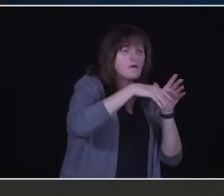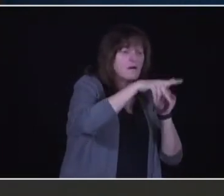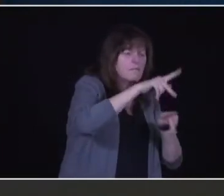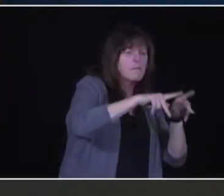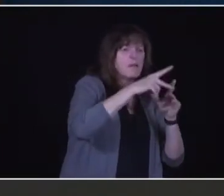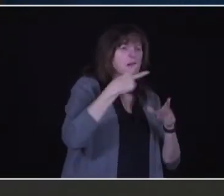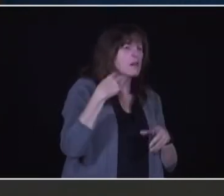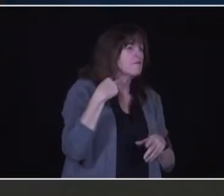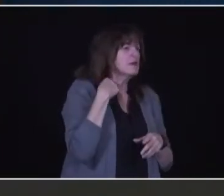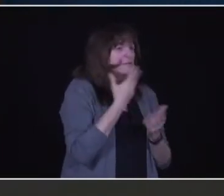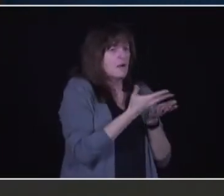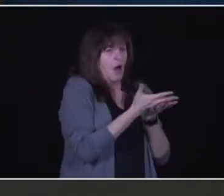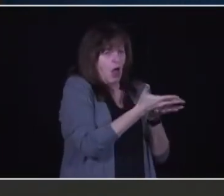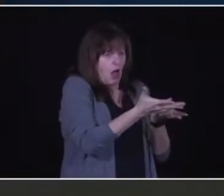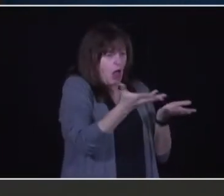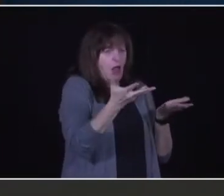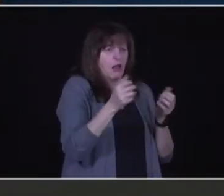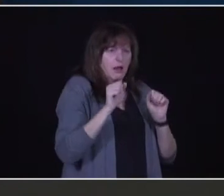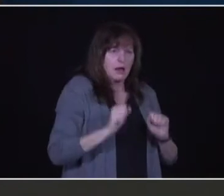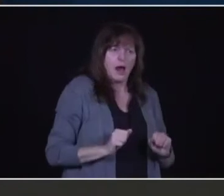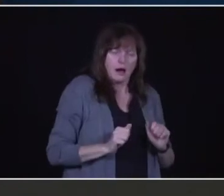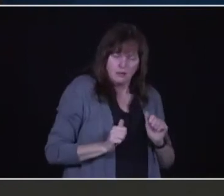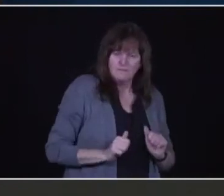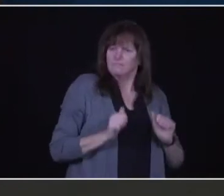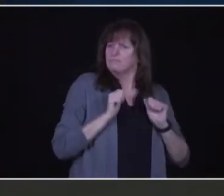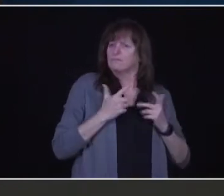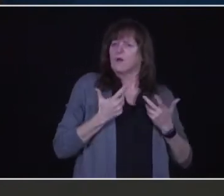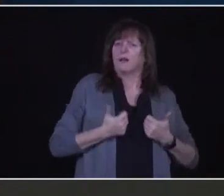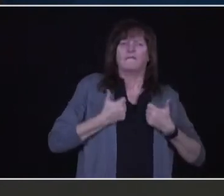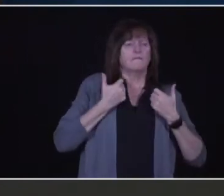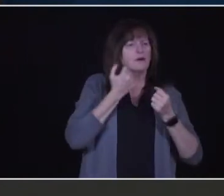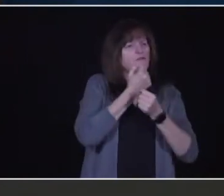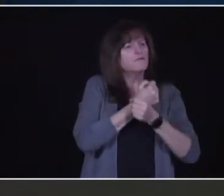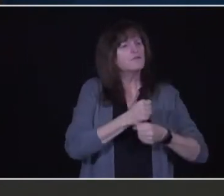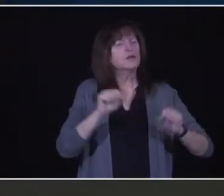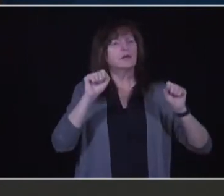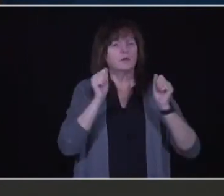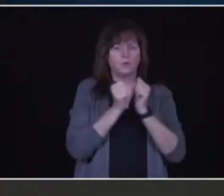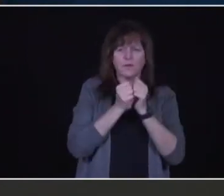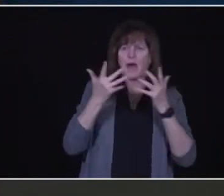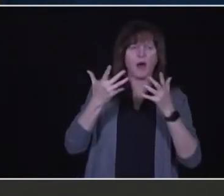can live free from violence and abuse. Thank you and God bless the people of Ontario.